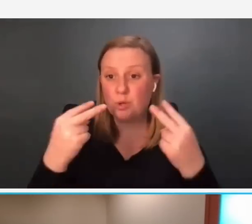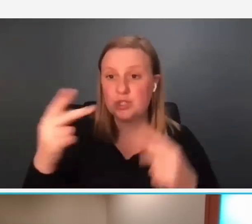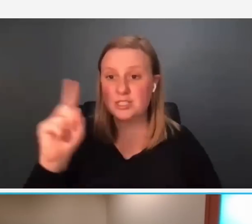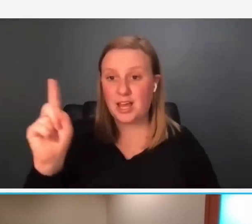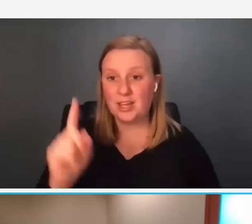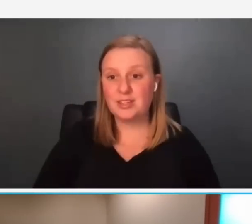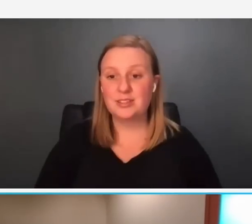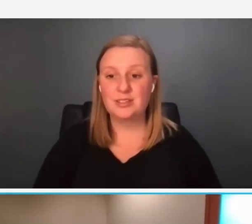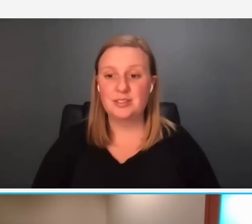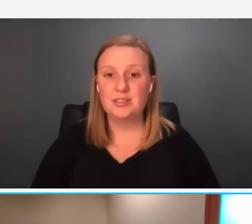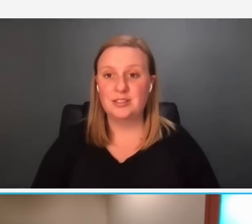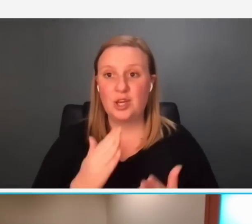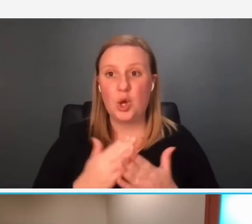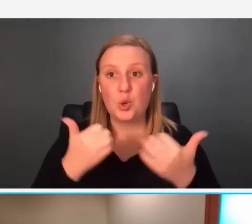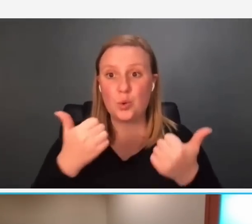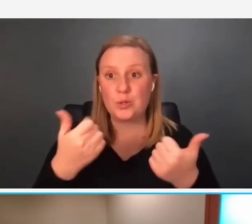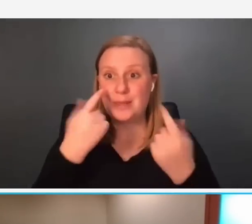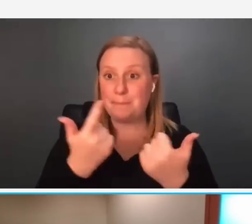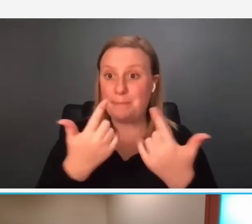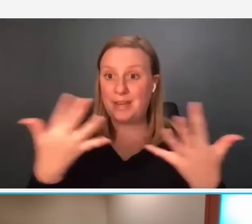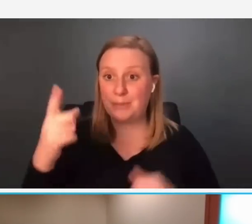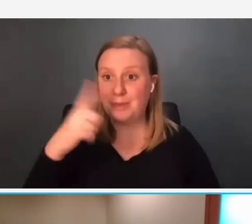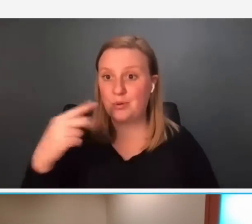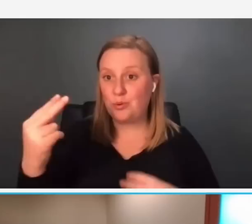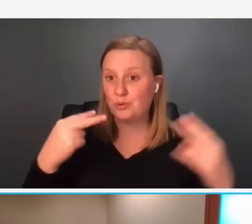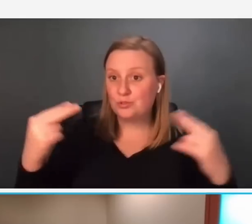It's certainly great to see so many of you with us.